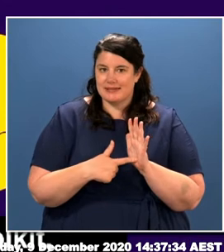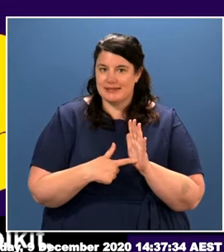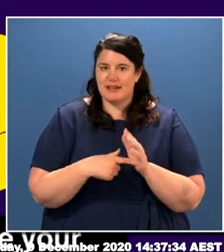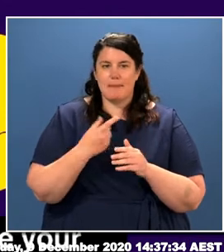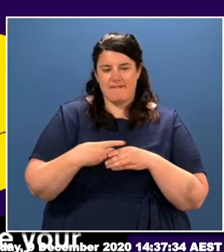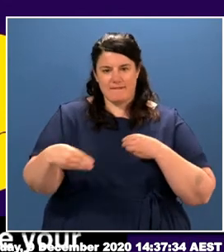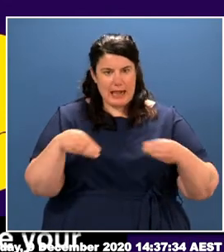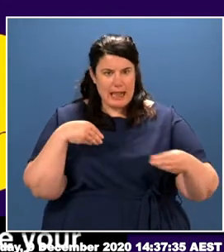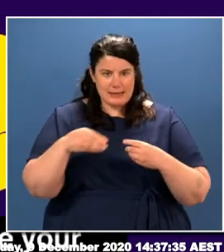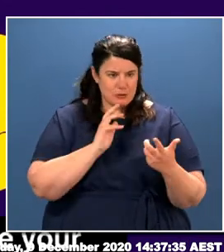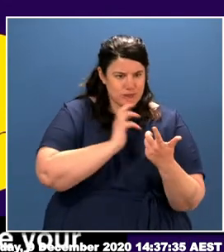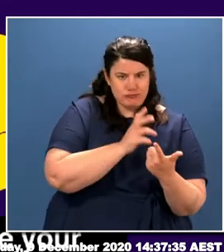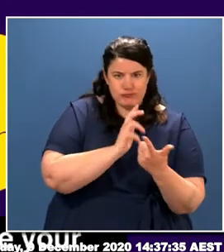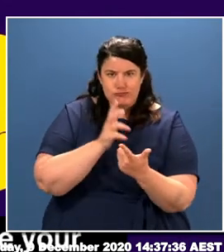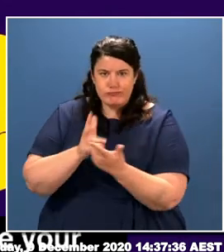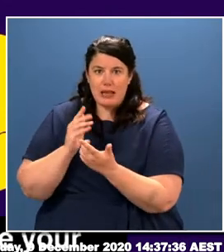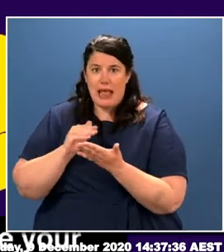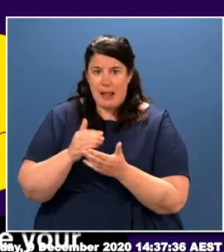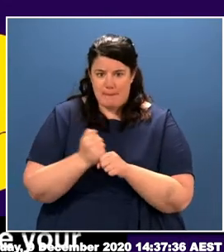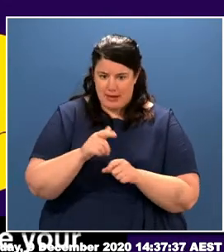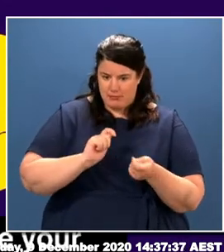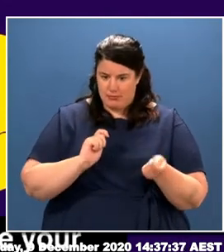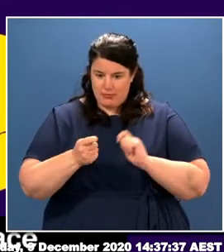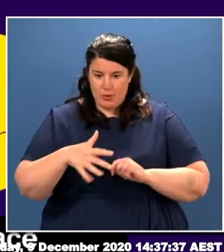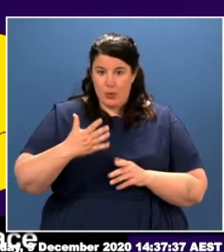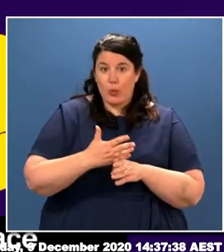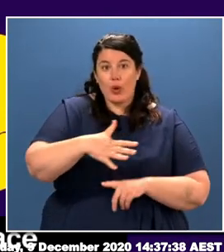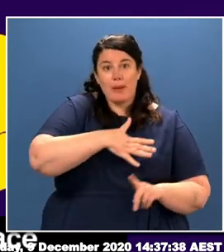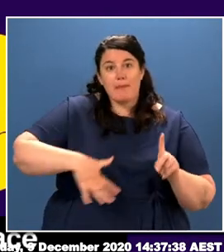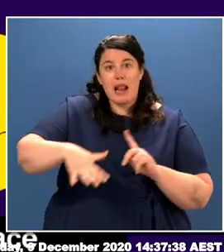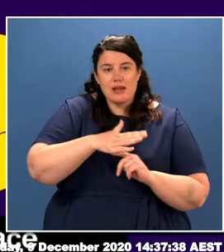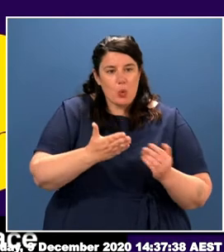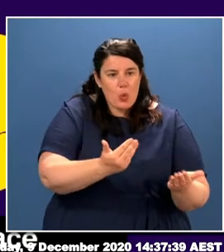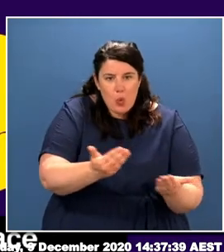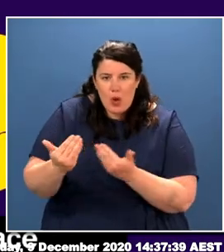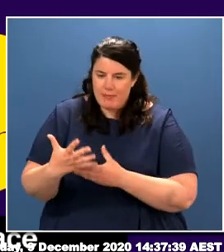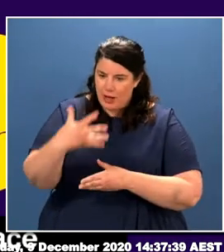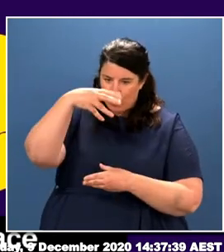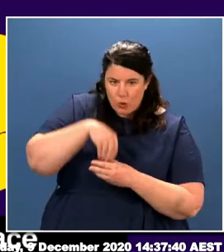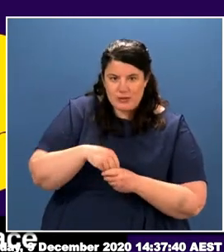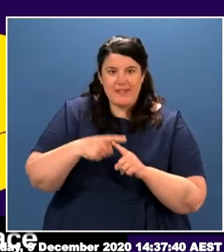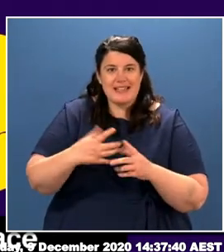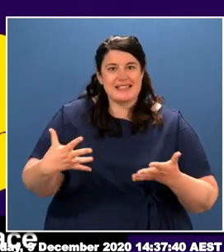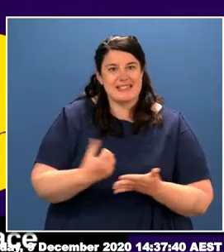set of resources to help you make your workplace be inclusive, welcoming, and the safe space you know it can be.